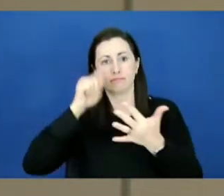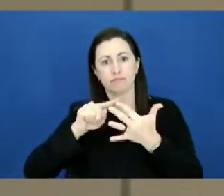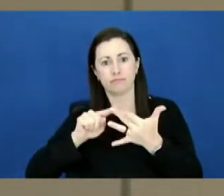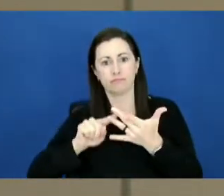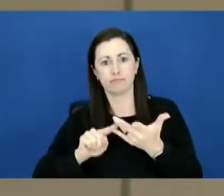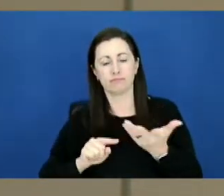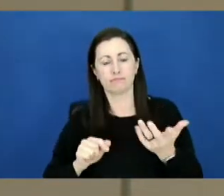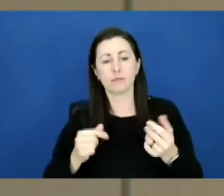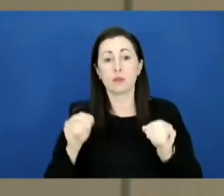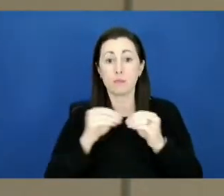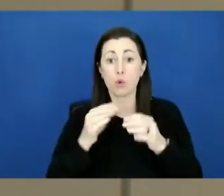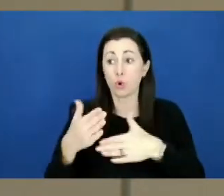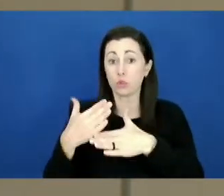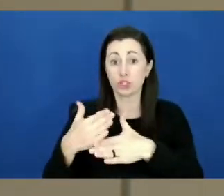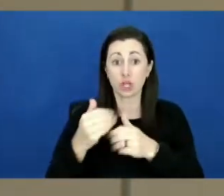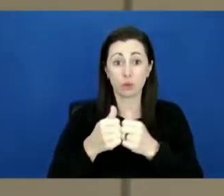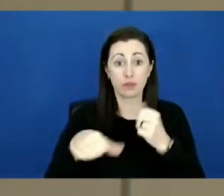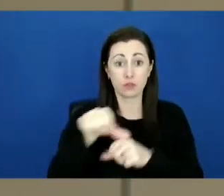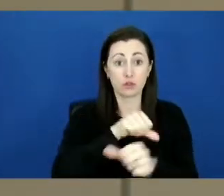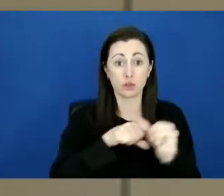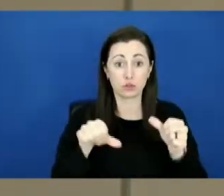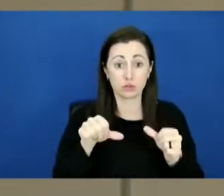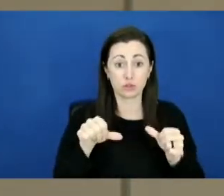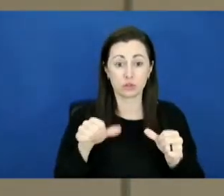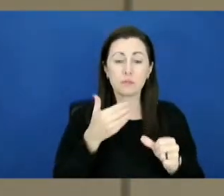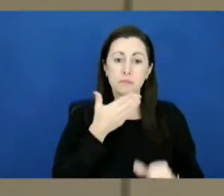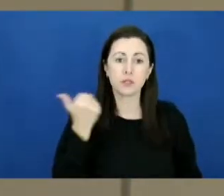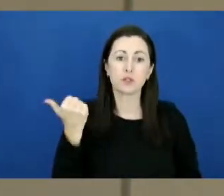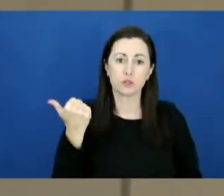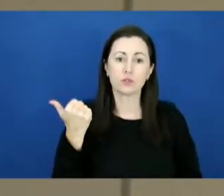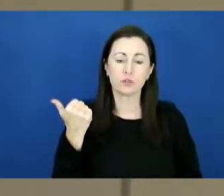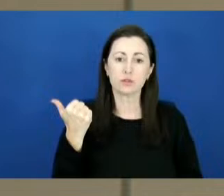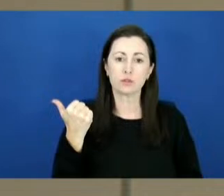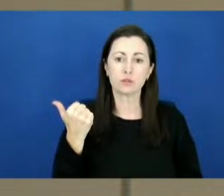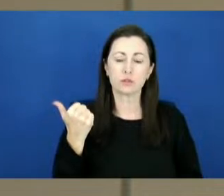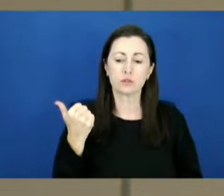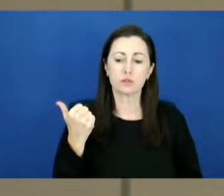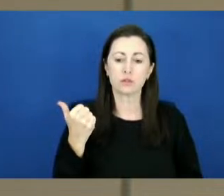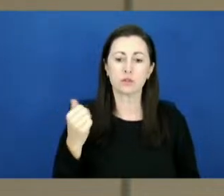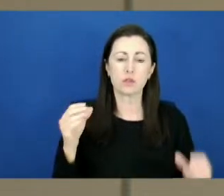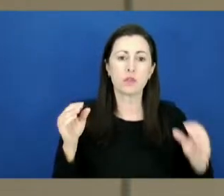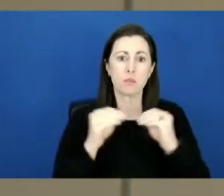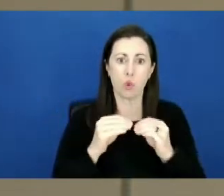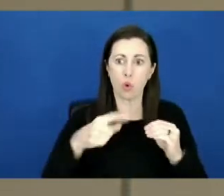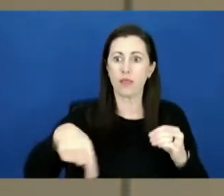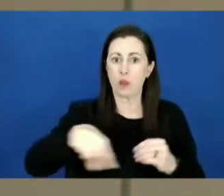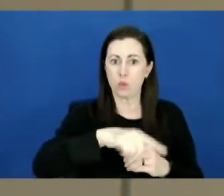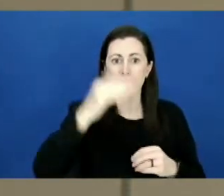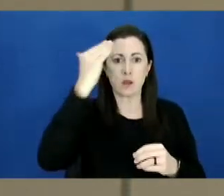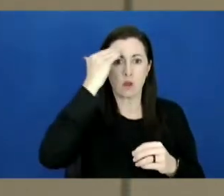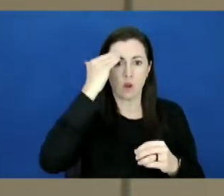AFTER WE WERE TALKING ABOUT IT, SO I WANTED TO SHARE THAT WITH YOU, THE MORE WE SHARE WITH EACH